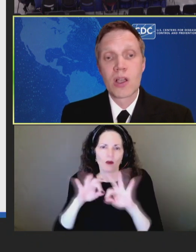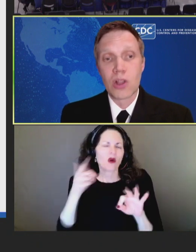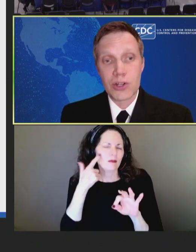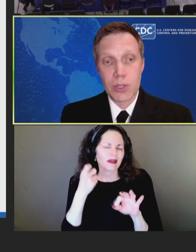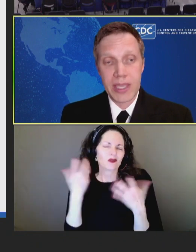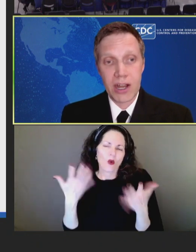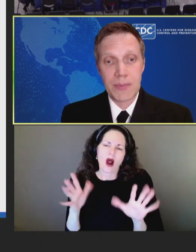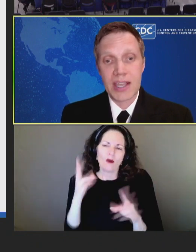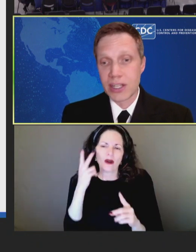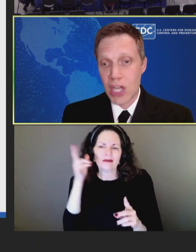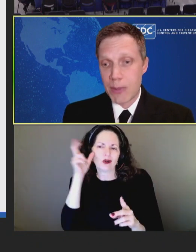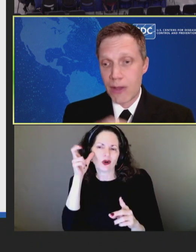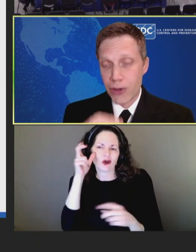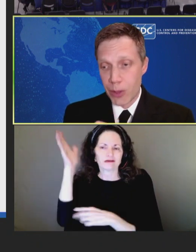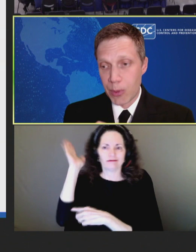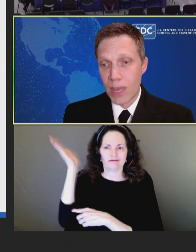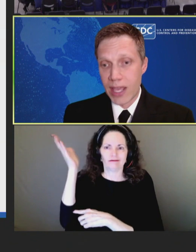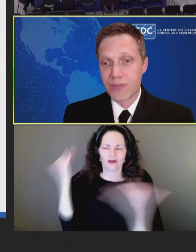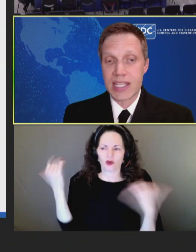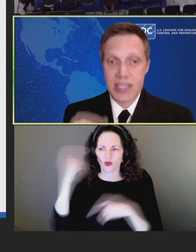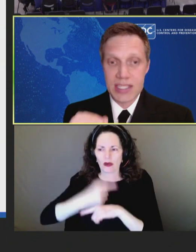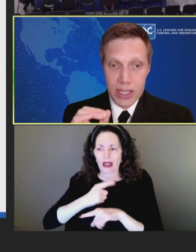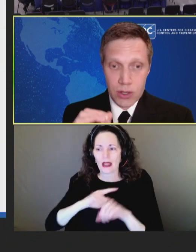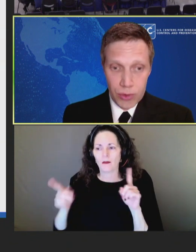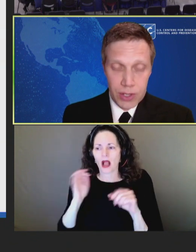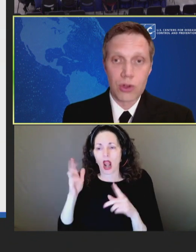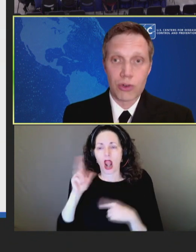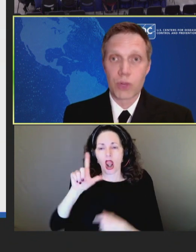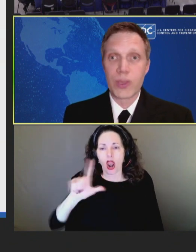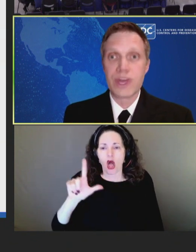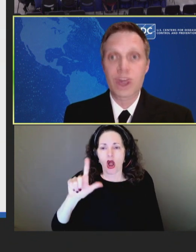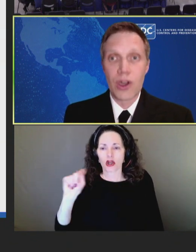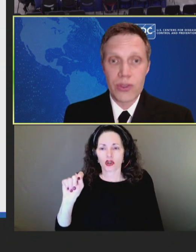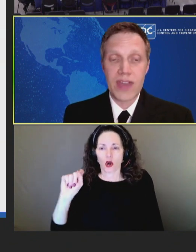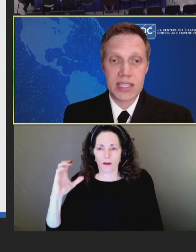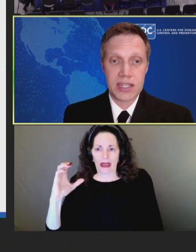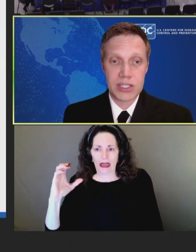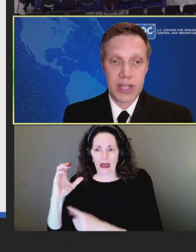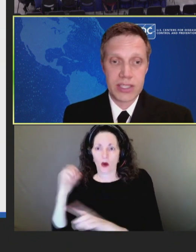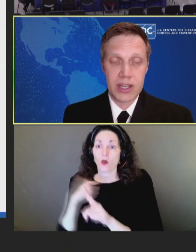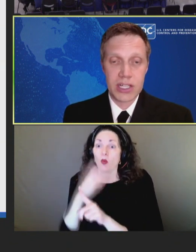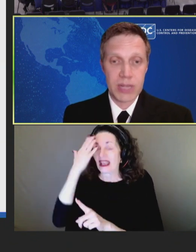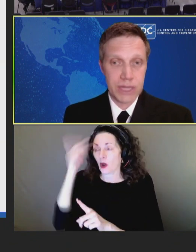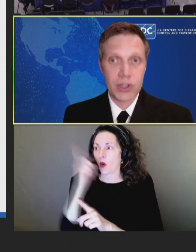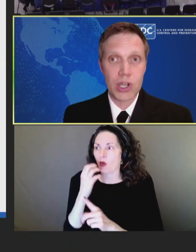Long-term care, I'm not going to talk about further, but want to emphasize this is a critical group. We know that vaccination rates there, especially for COVID,